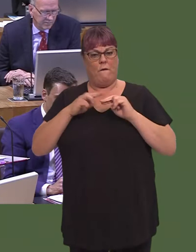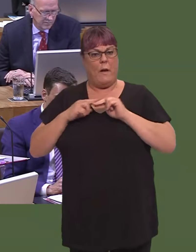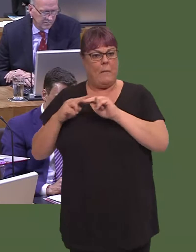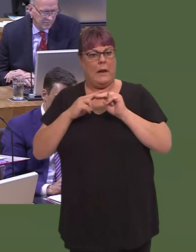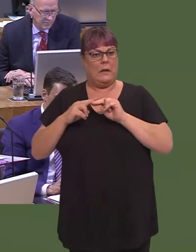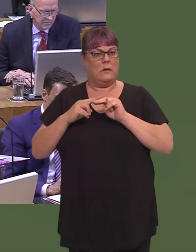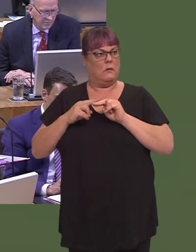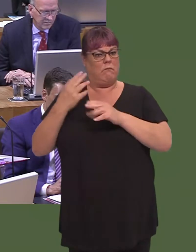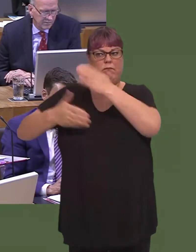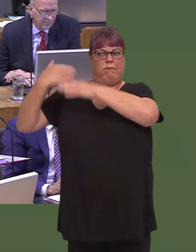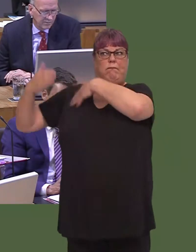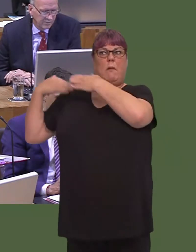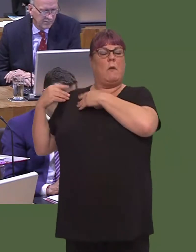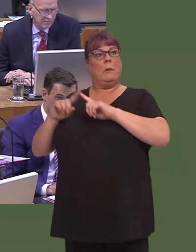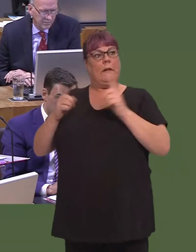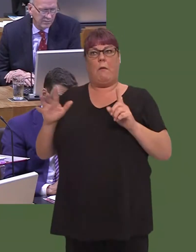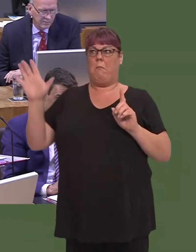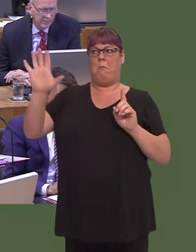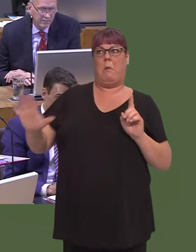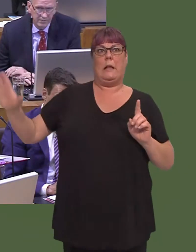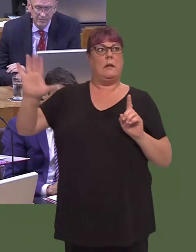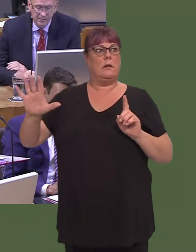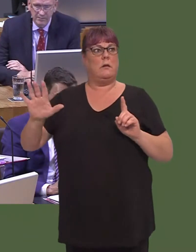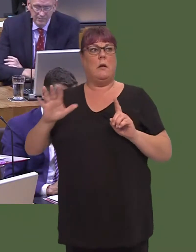place such a unit in the north of Walesó[Interruption.] As a result ofó